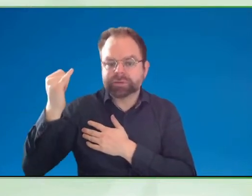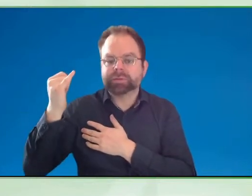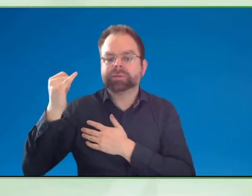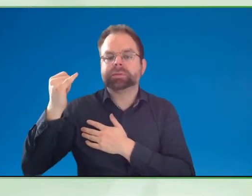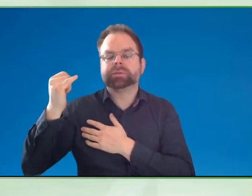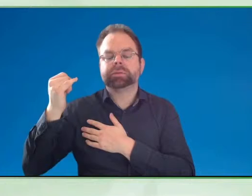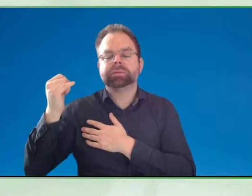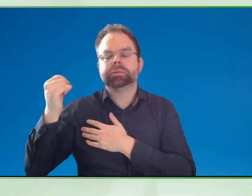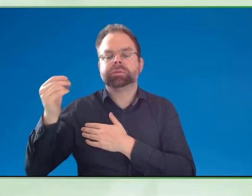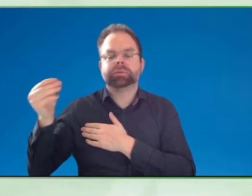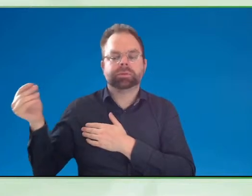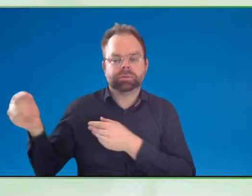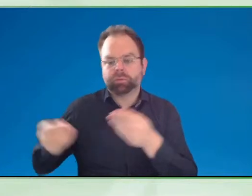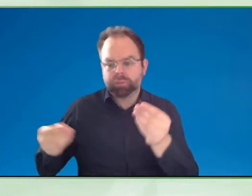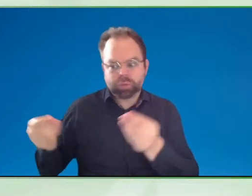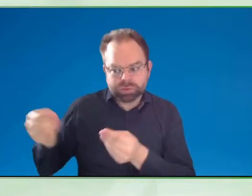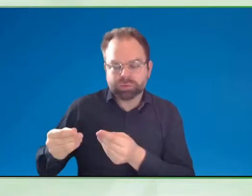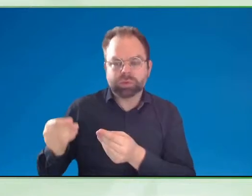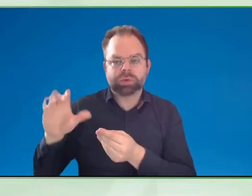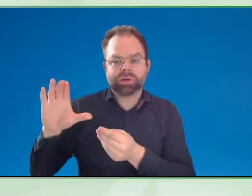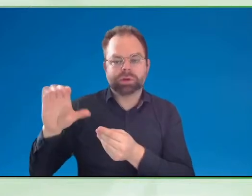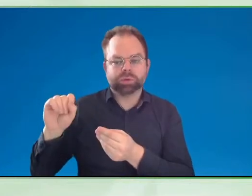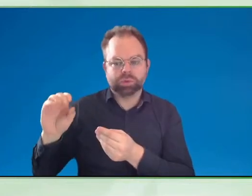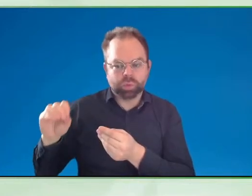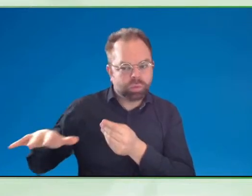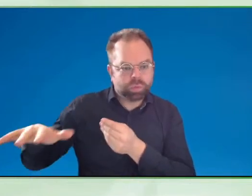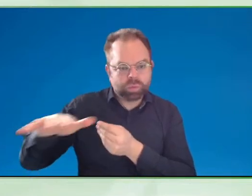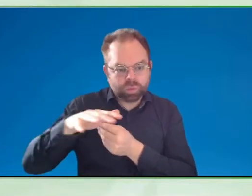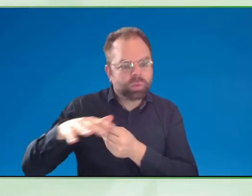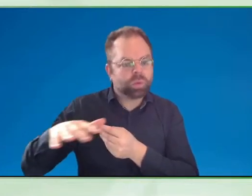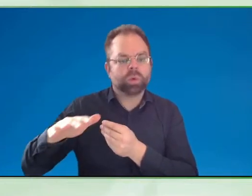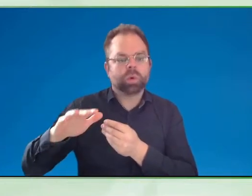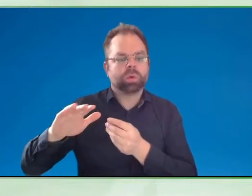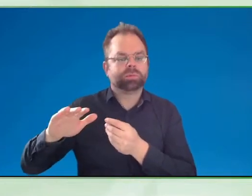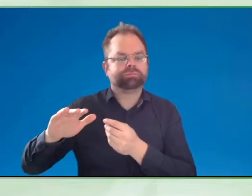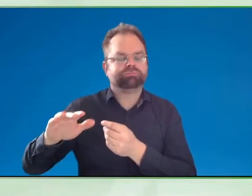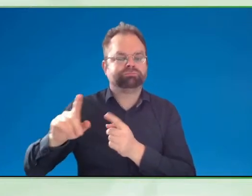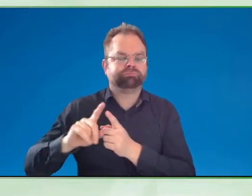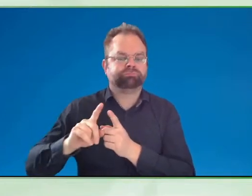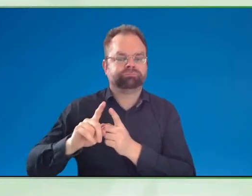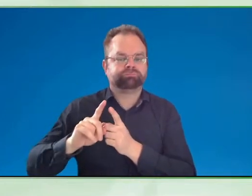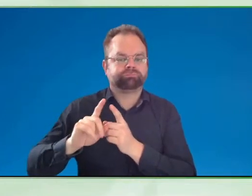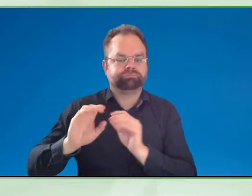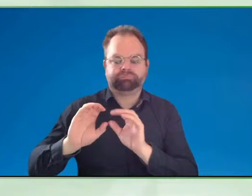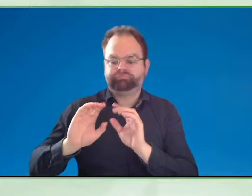and policy makers have in both addressing and mitigating challenges.